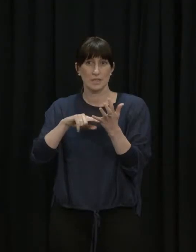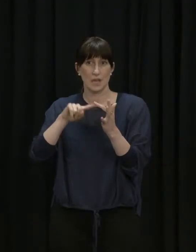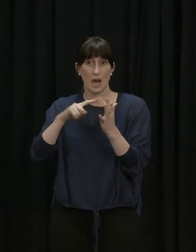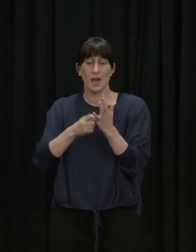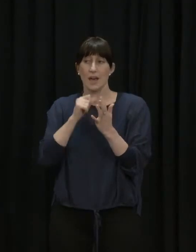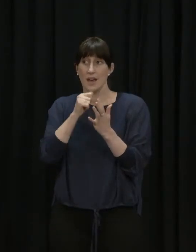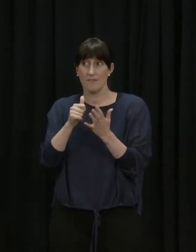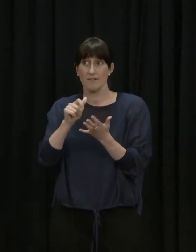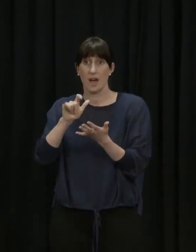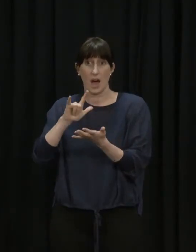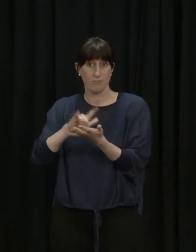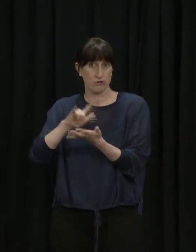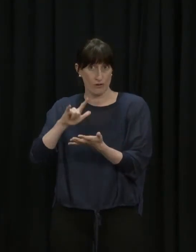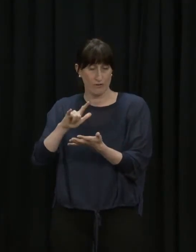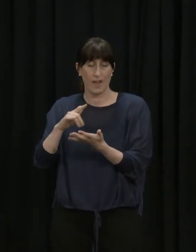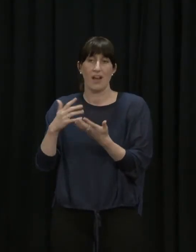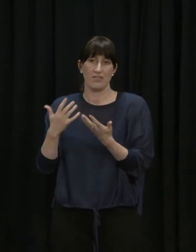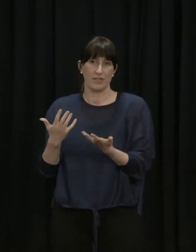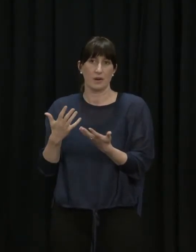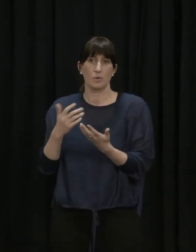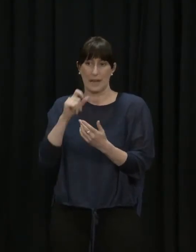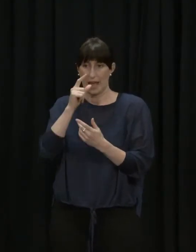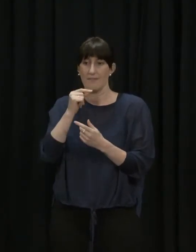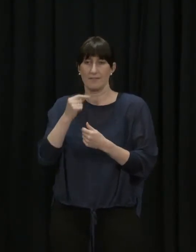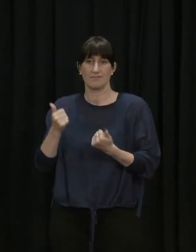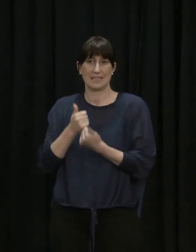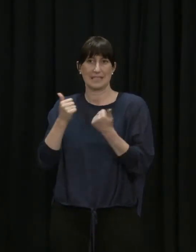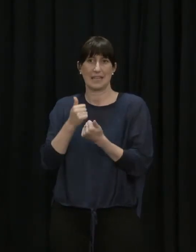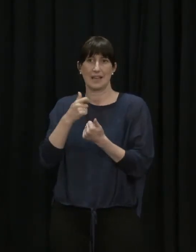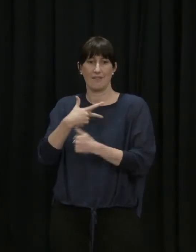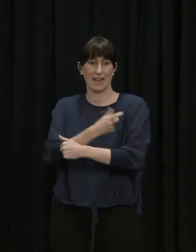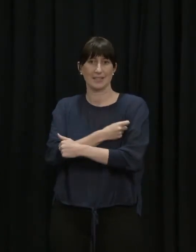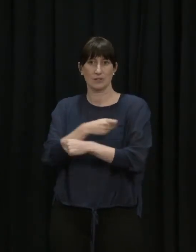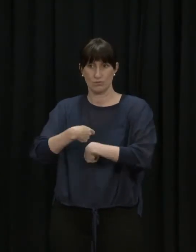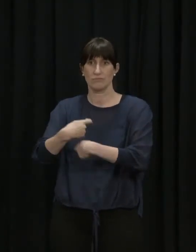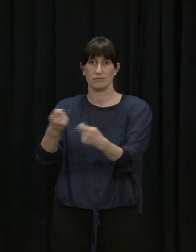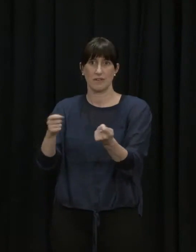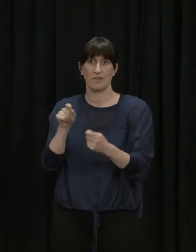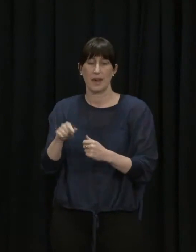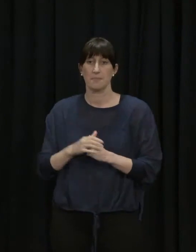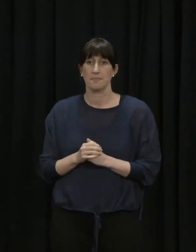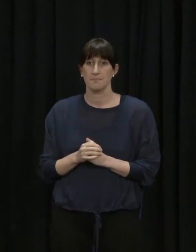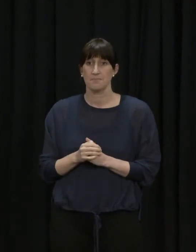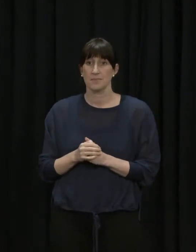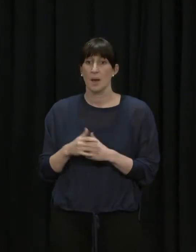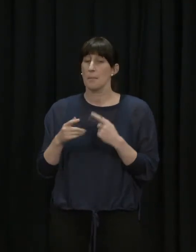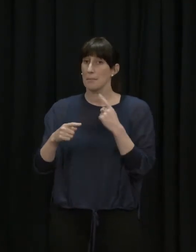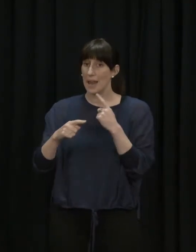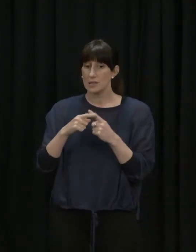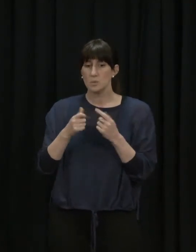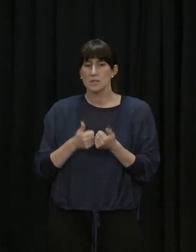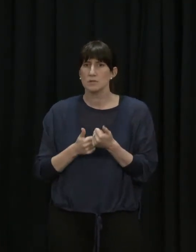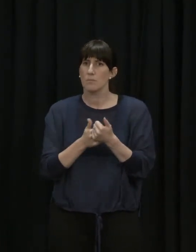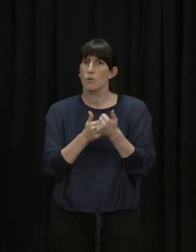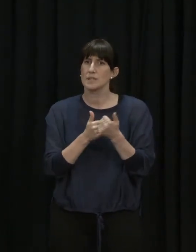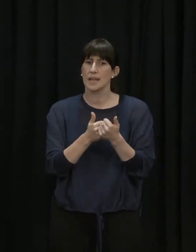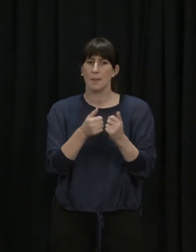at such time as we determine